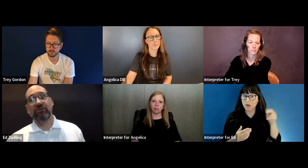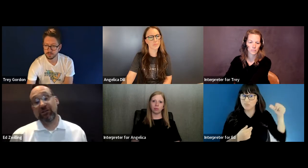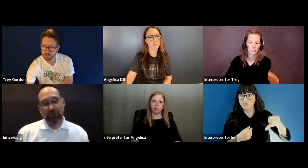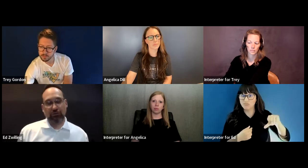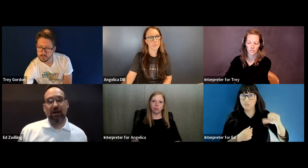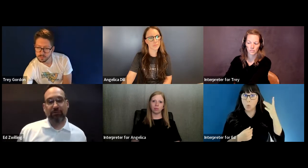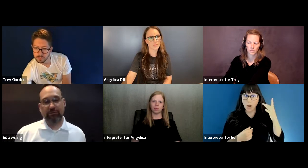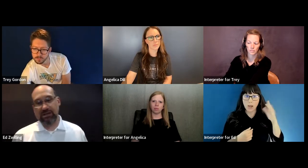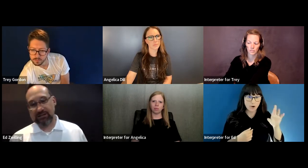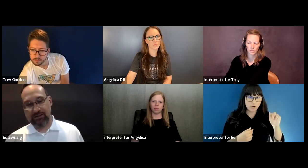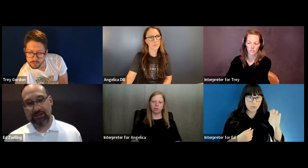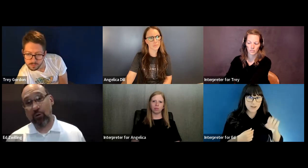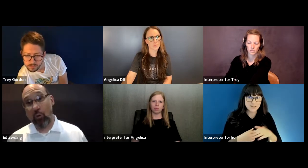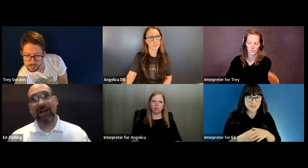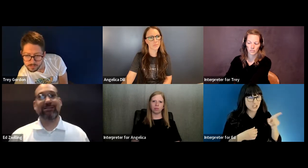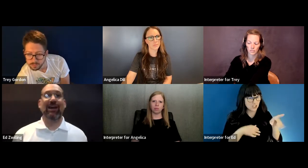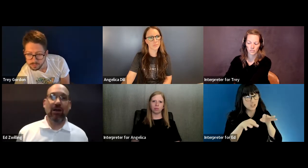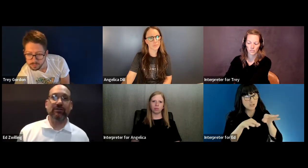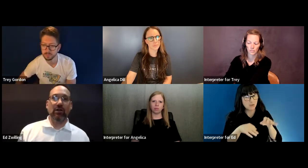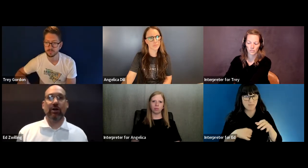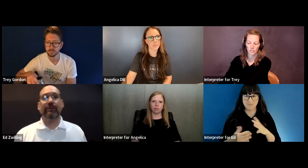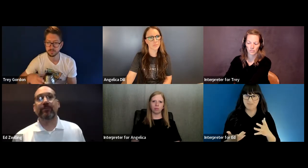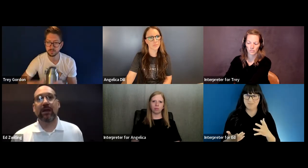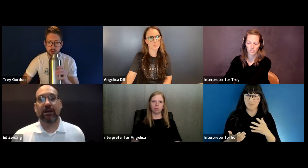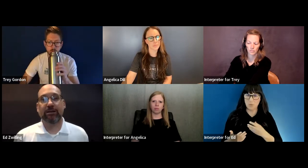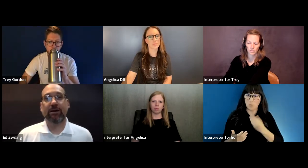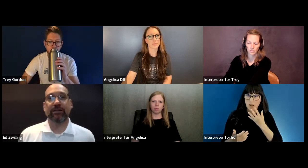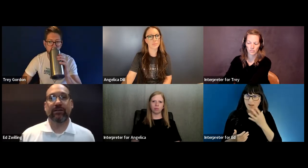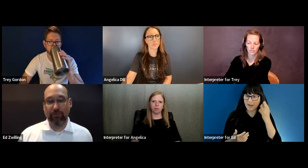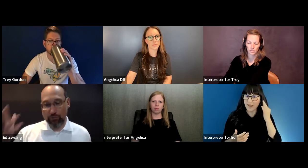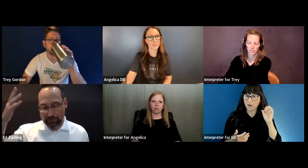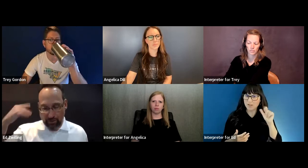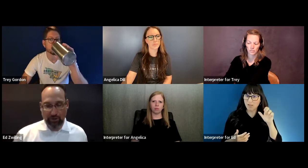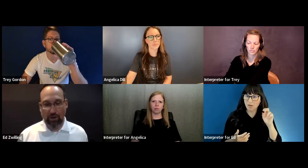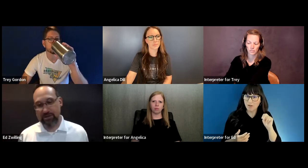she even described it to me as a as a white hair salon and it never really dawned on me